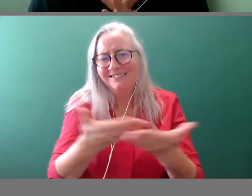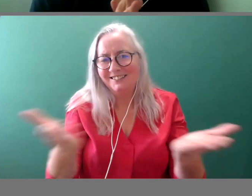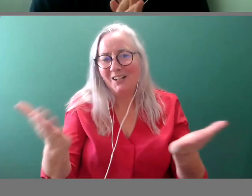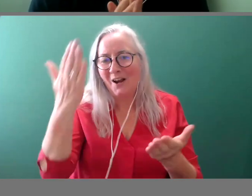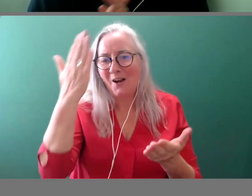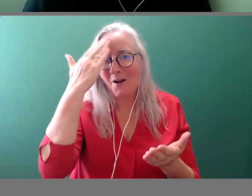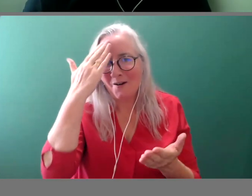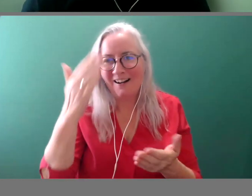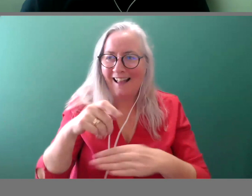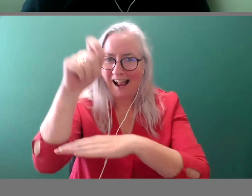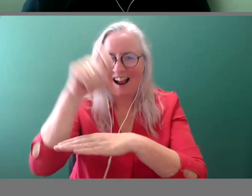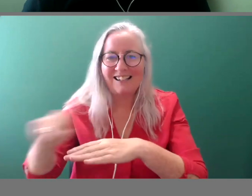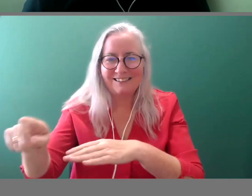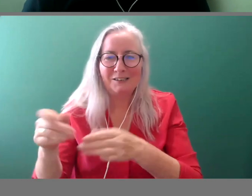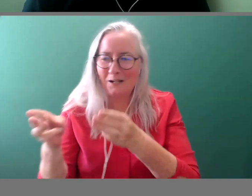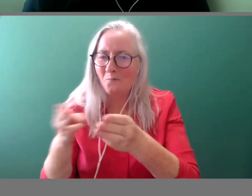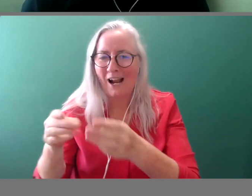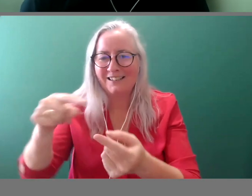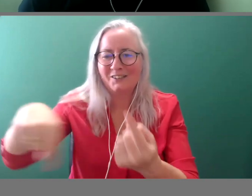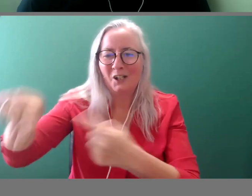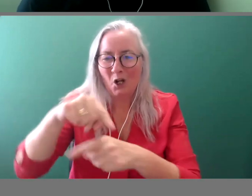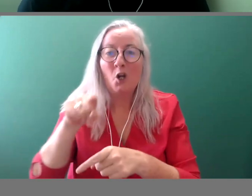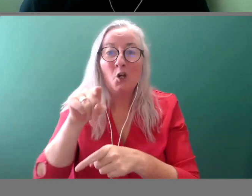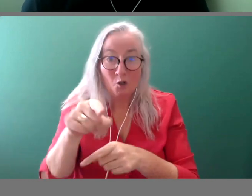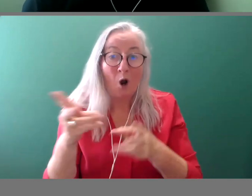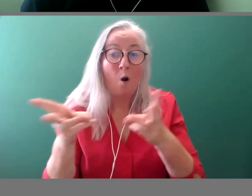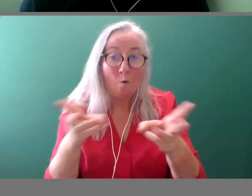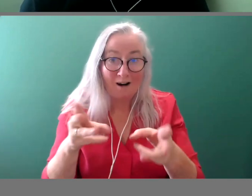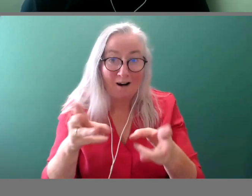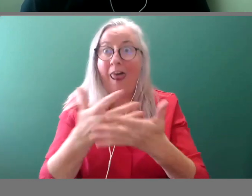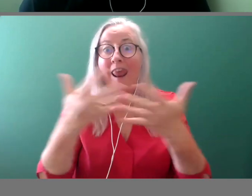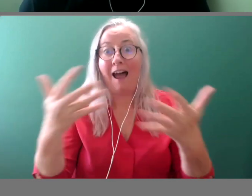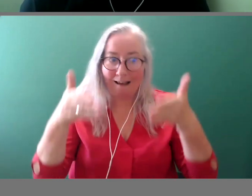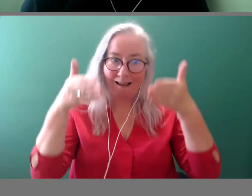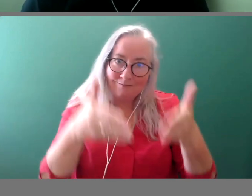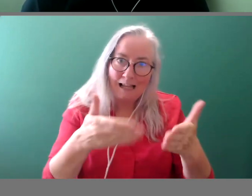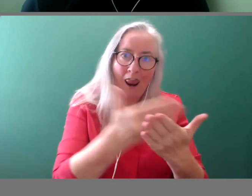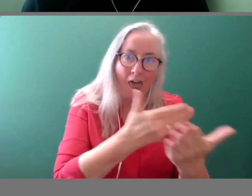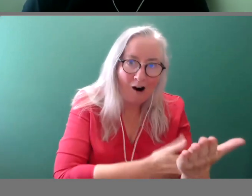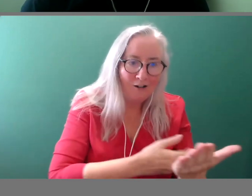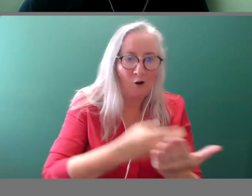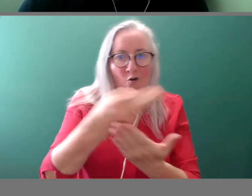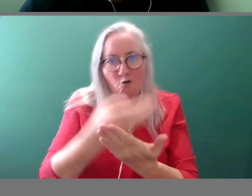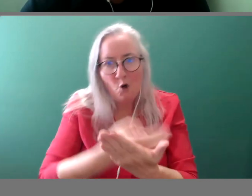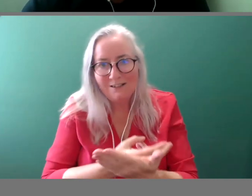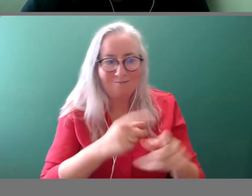architects you will work a lot around legislation and regulations and so on. But I would like to get